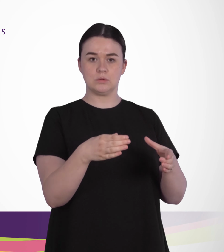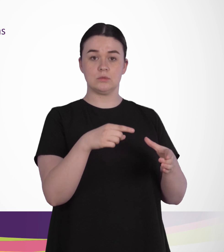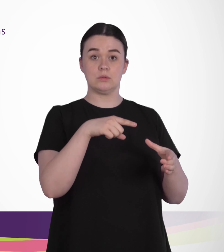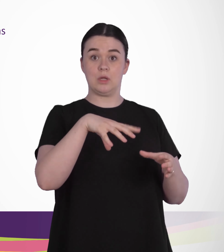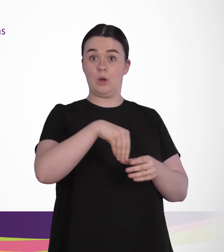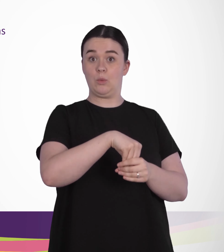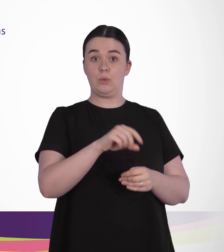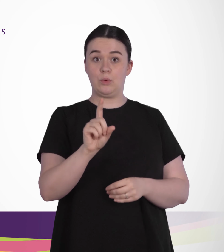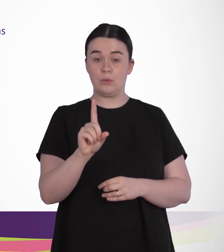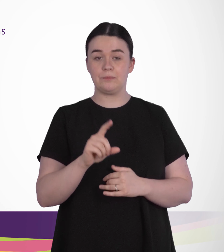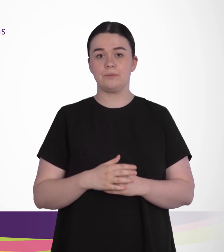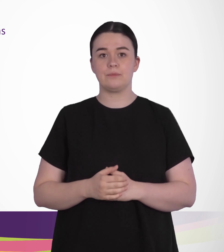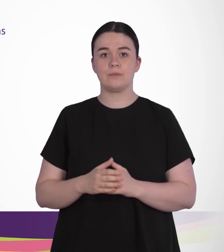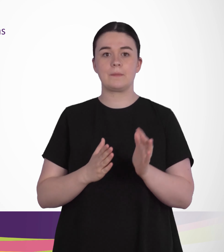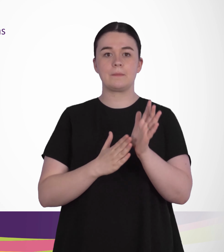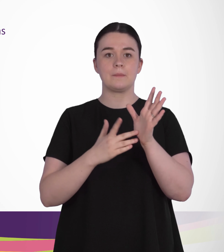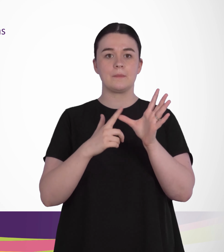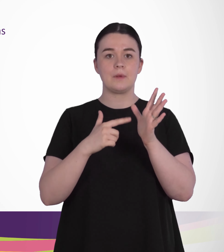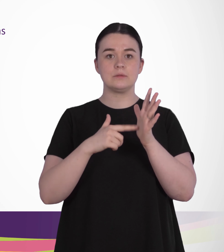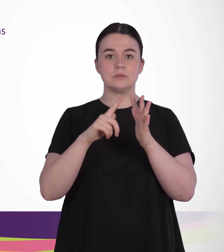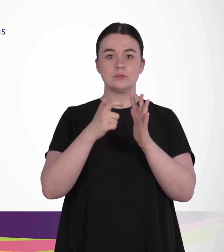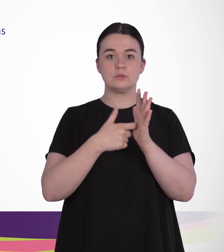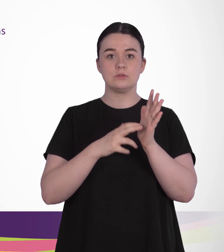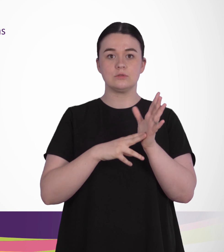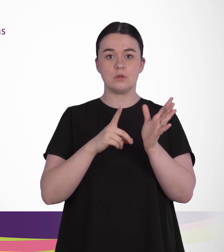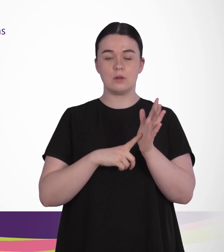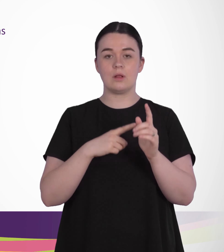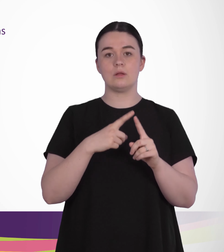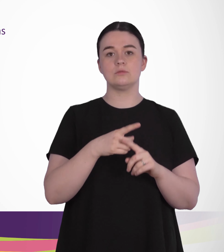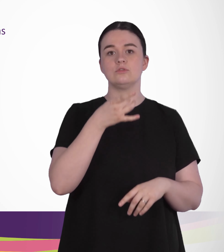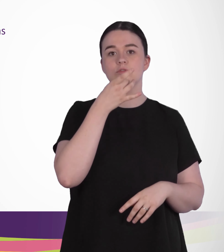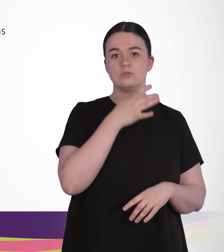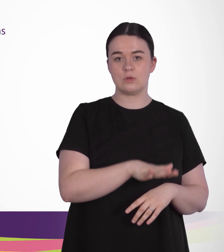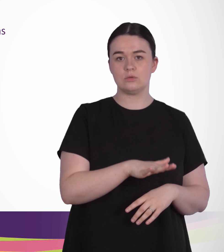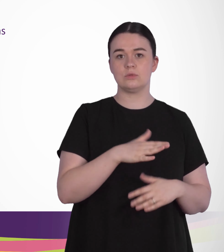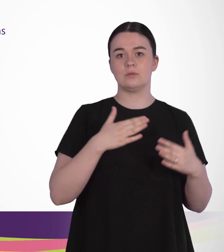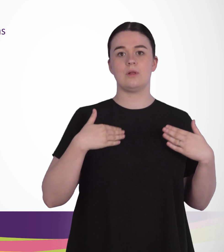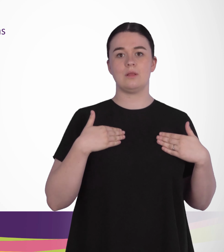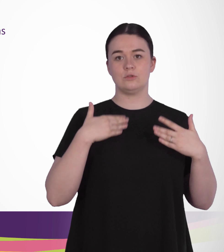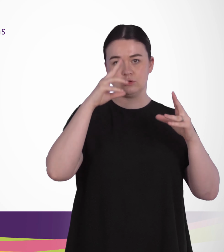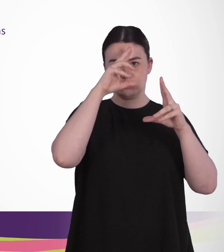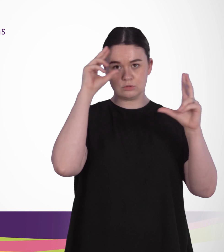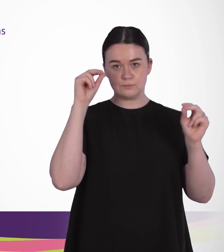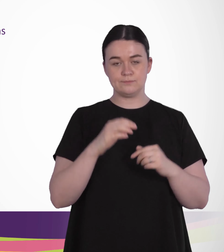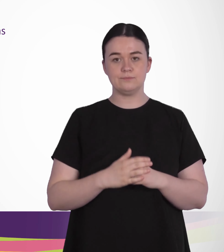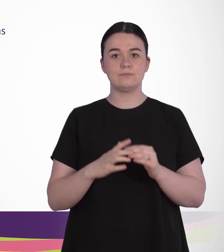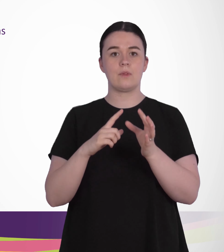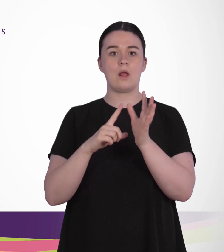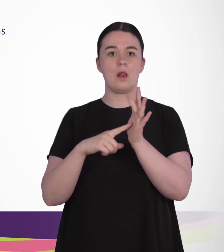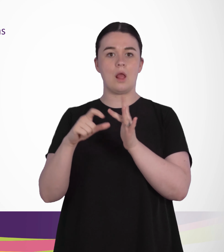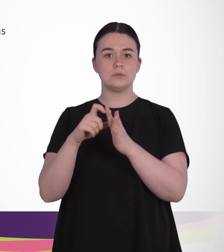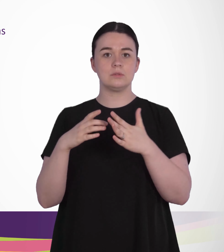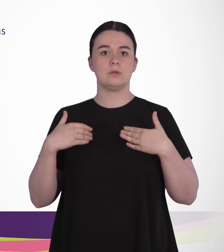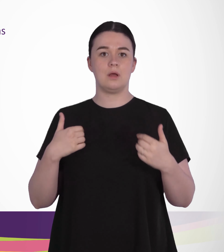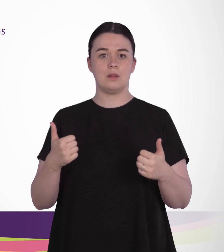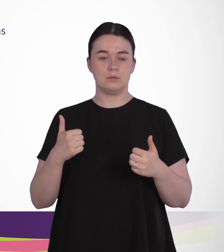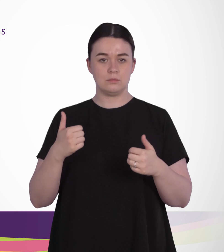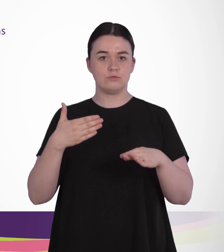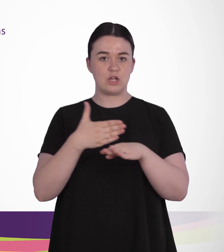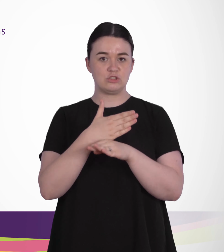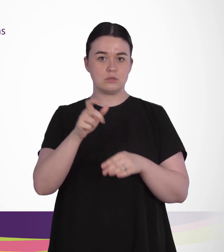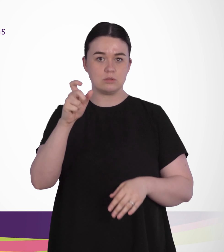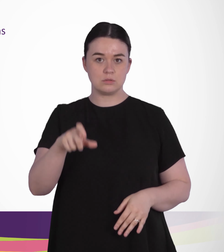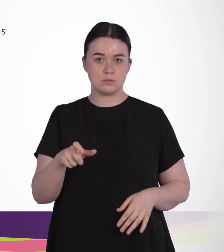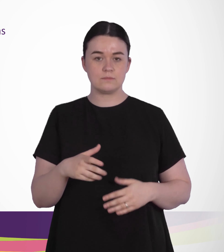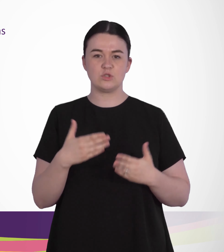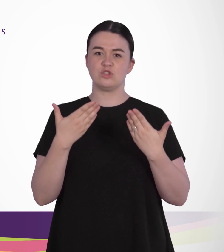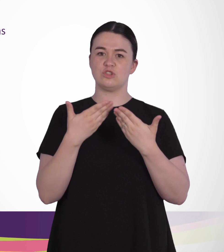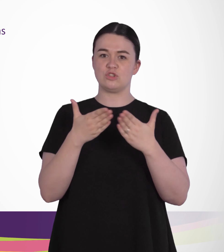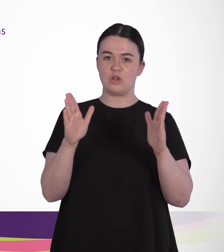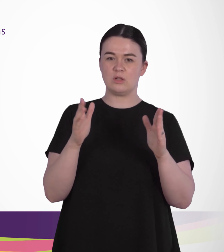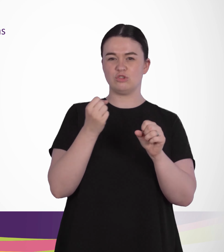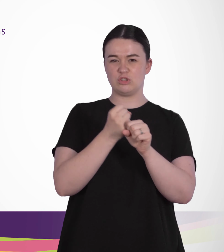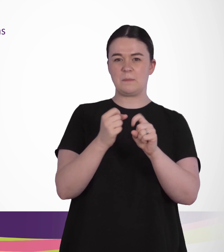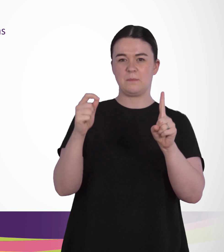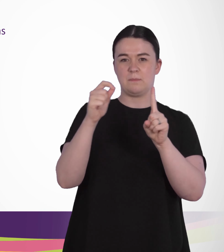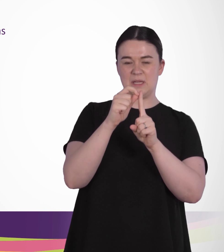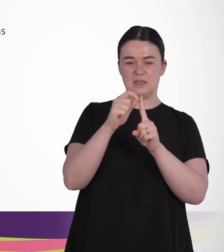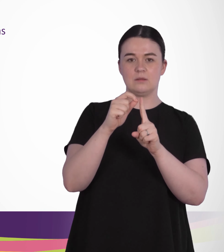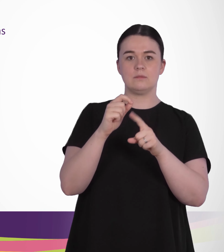including maternal and child health nurses, allied health practitioners, general practitioners (GPs),